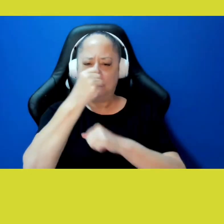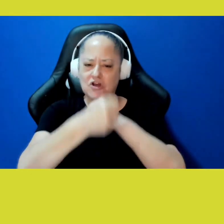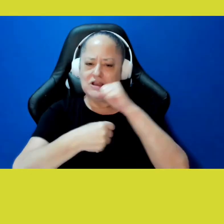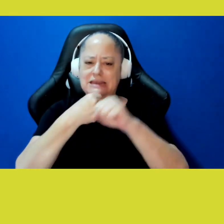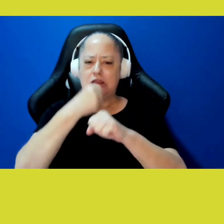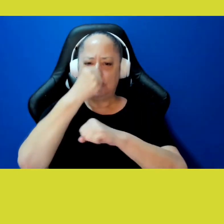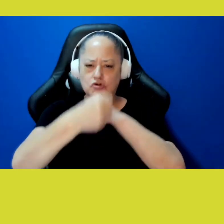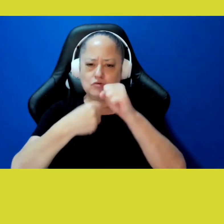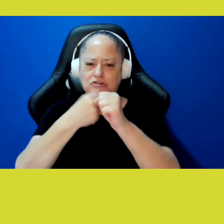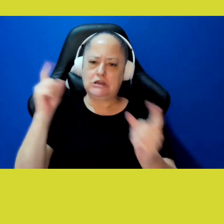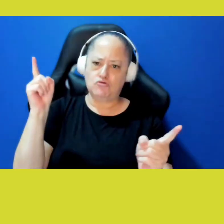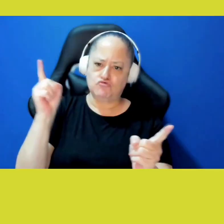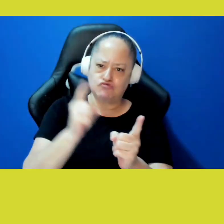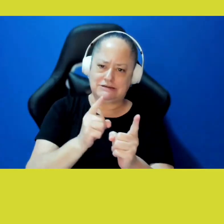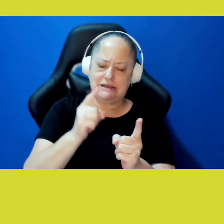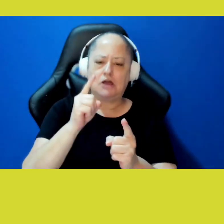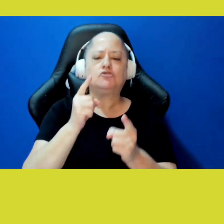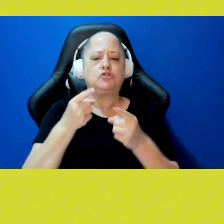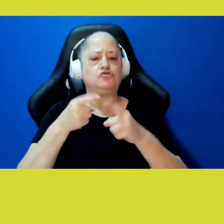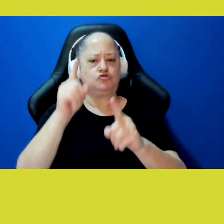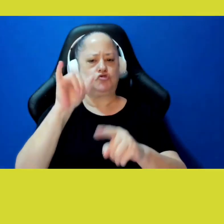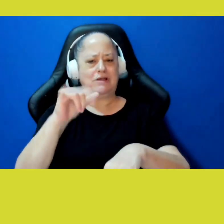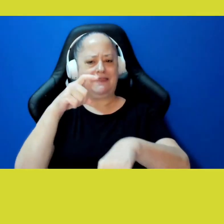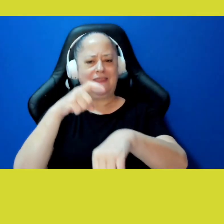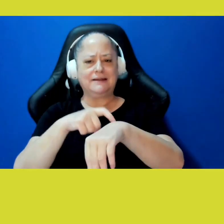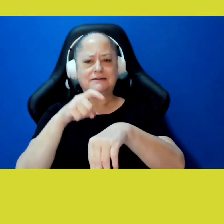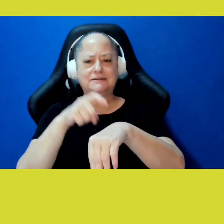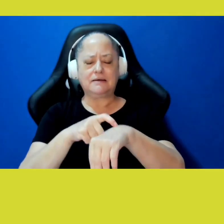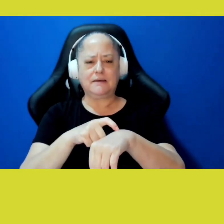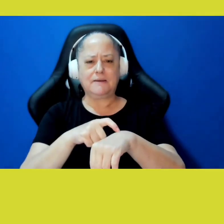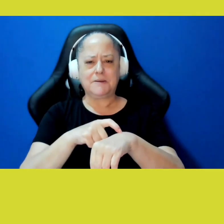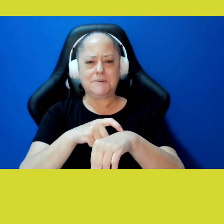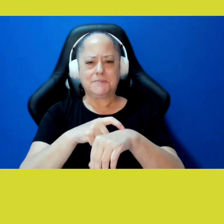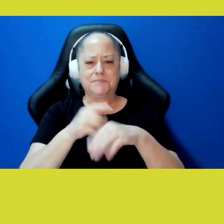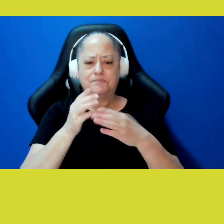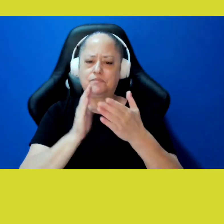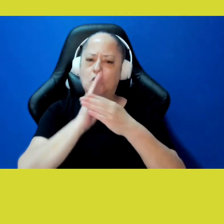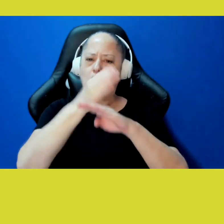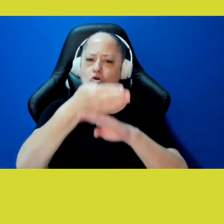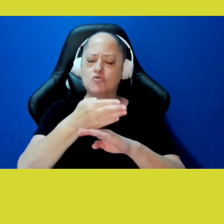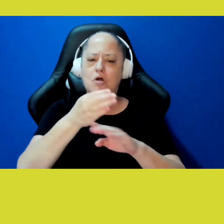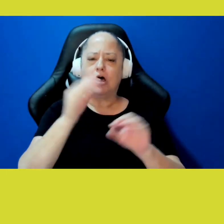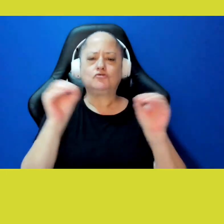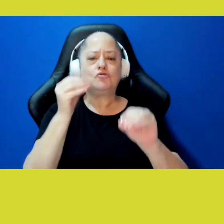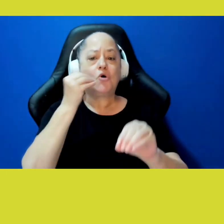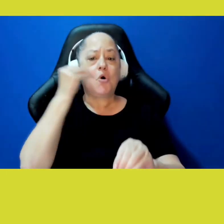that period of time across homelessness and particularly in chronic homelessness.